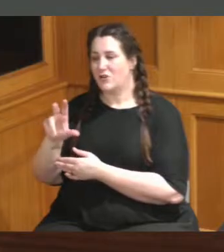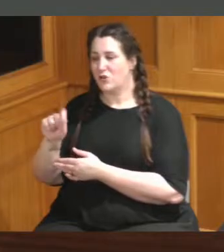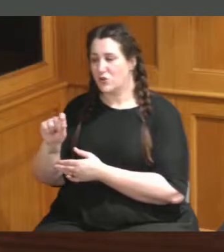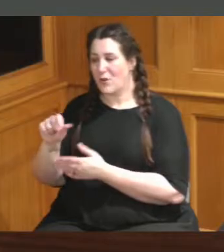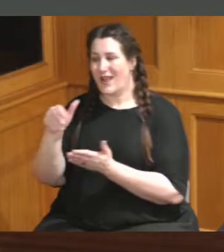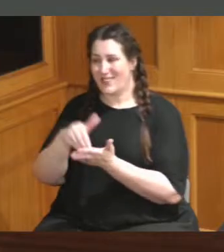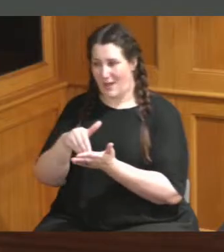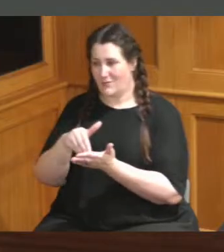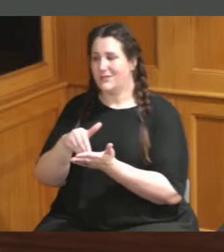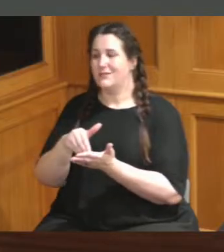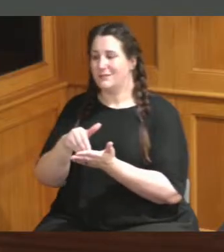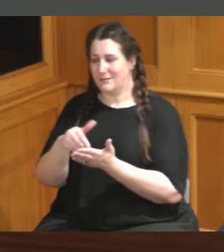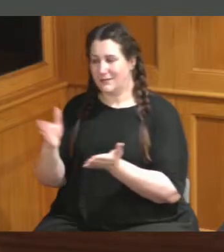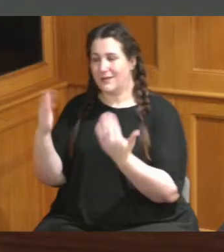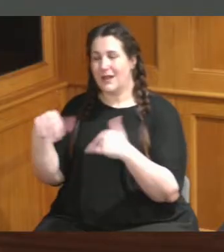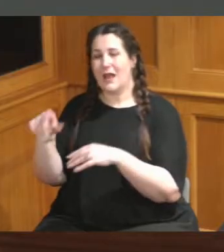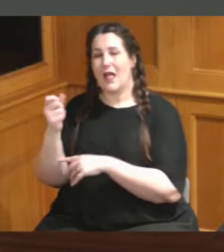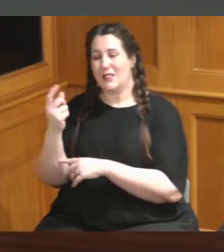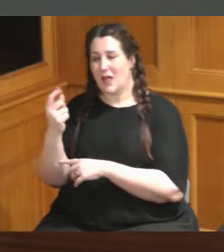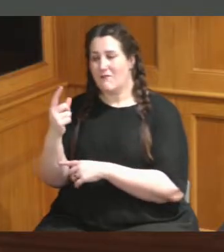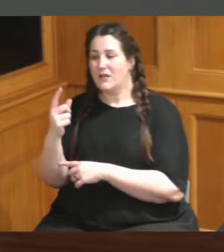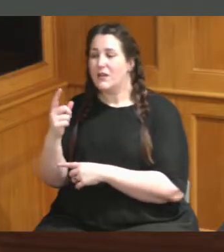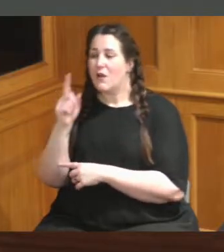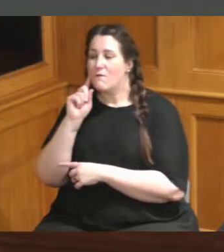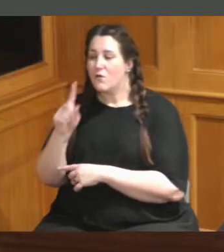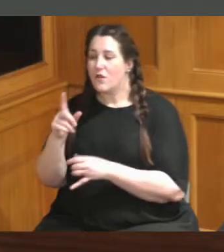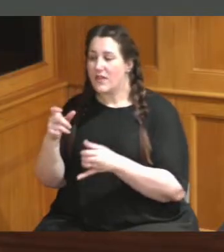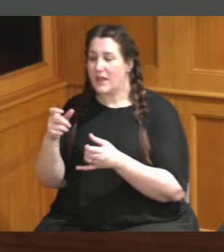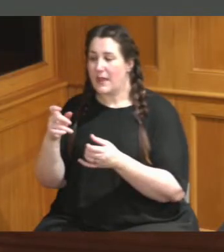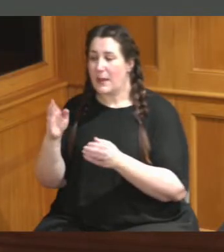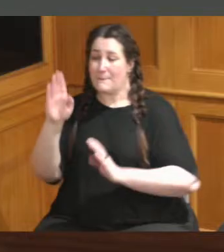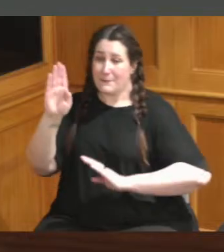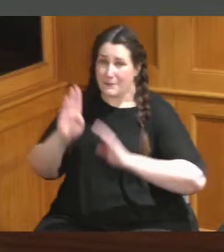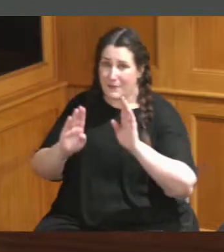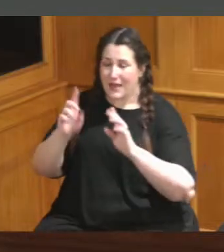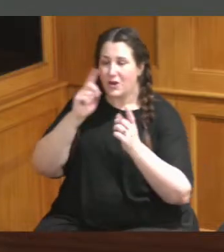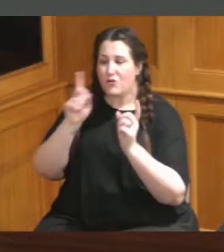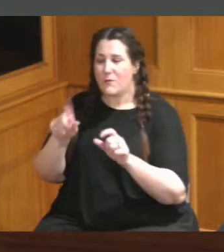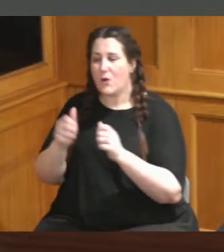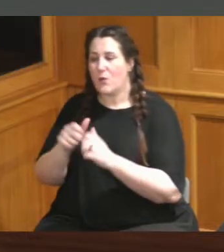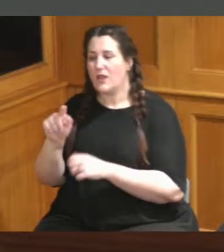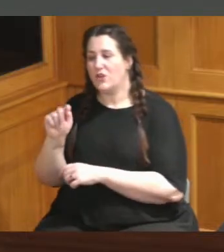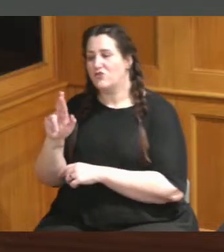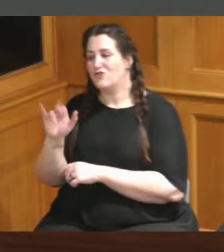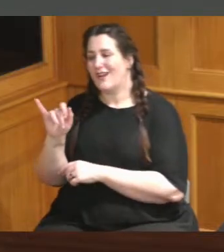11 is authorizing the award of an invitation to bid and agreement with Triton Services for the